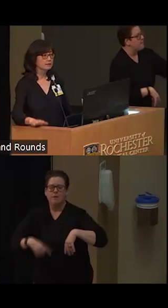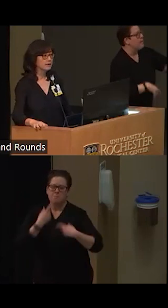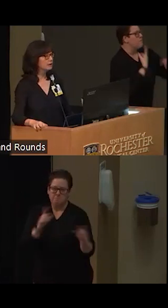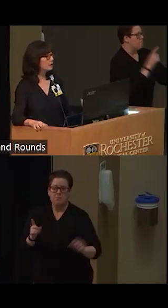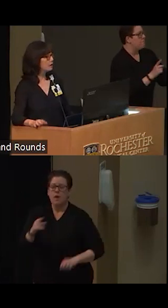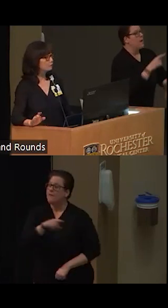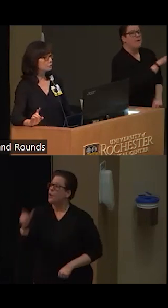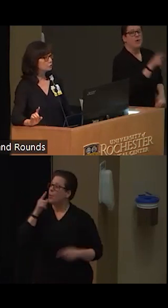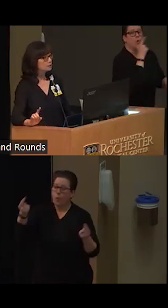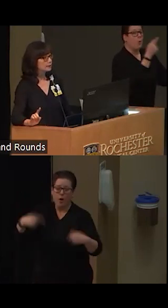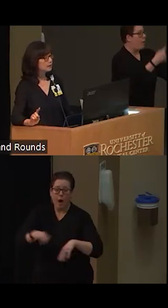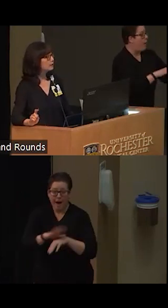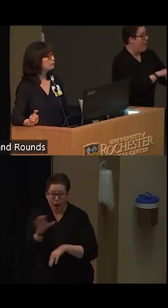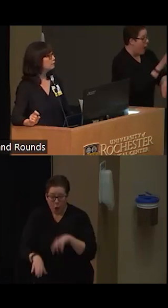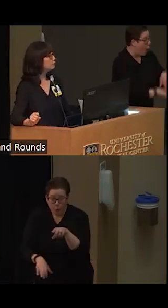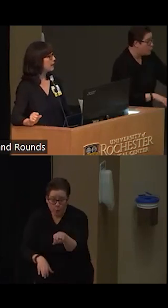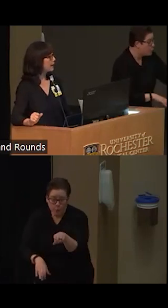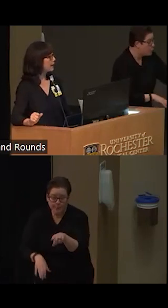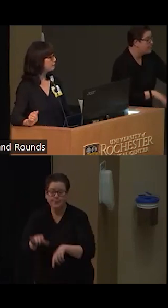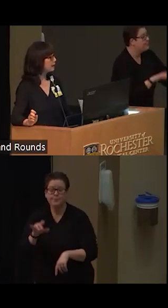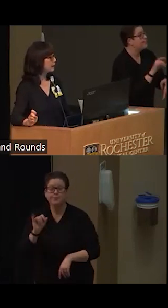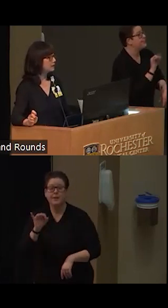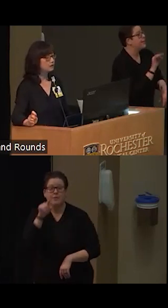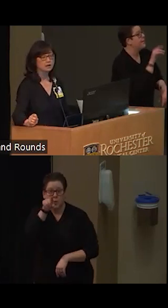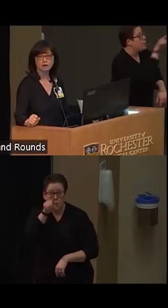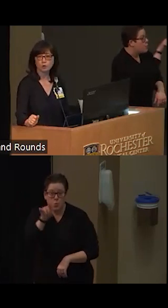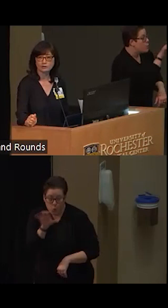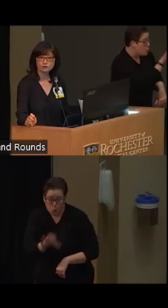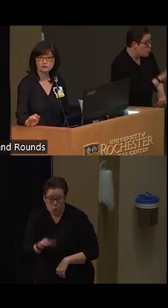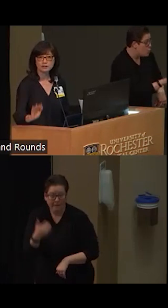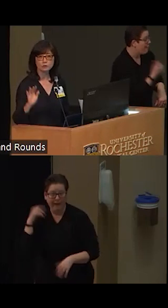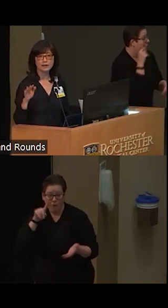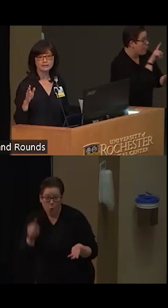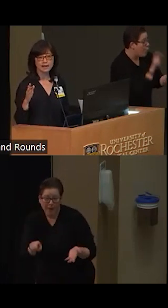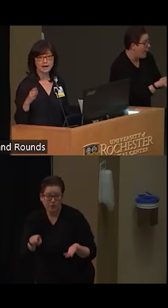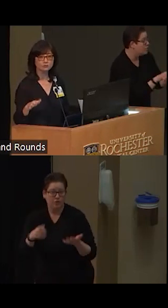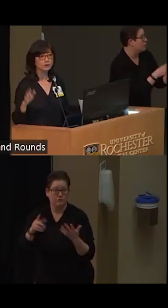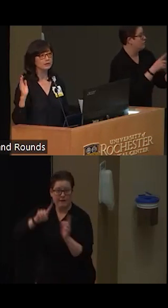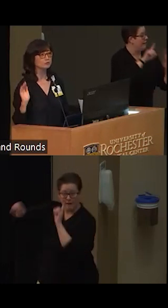attending uh virtually if you have any uh questions that you would like to ask we can